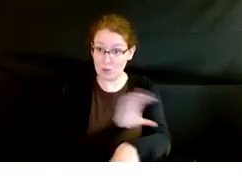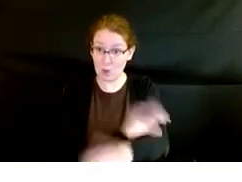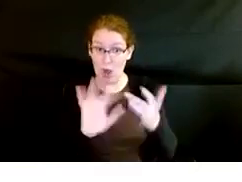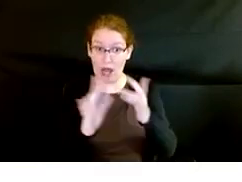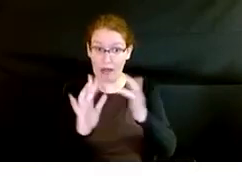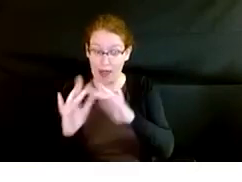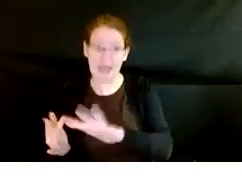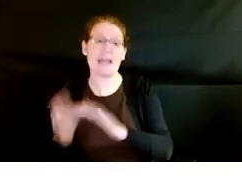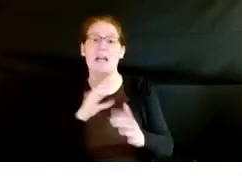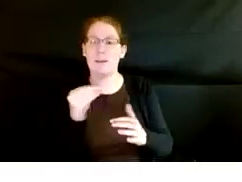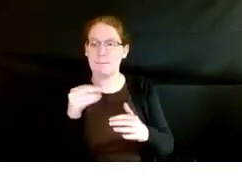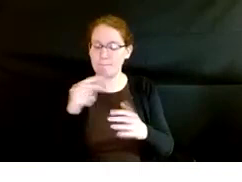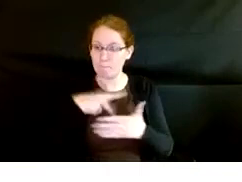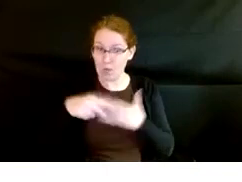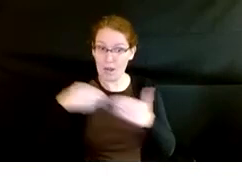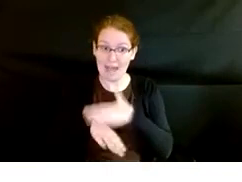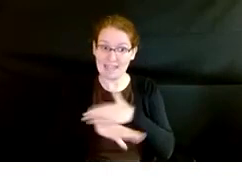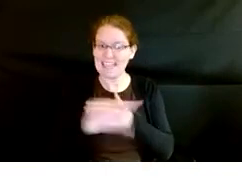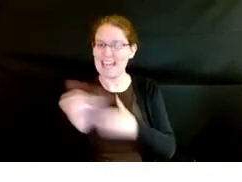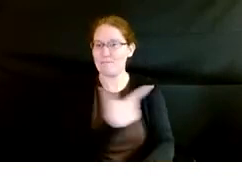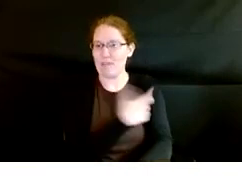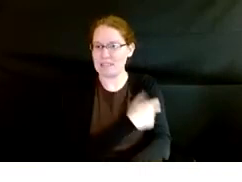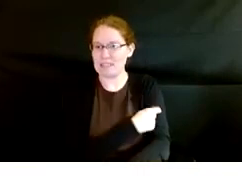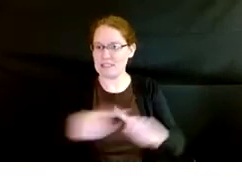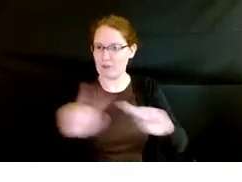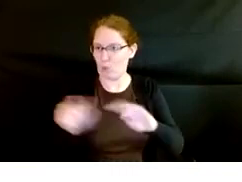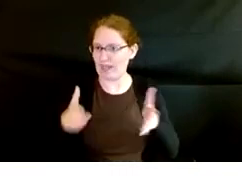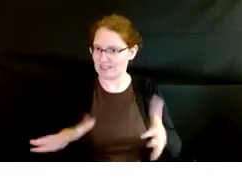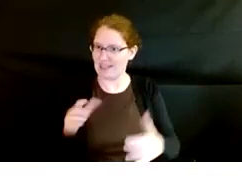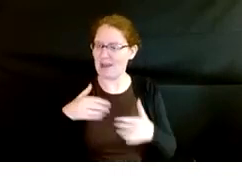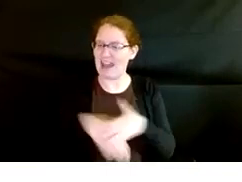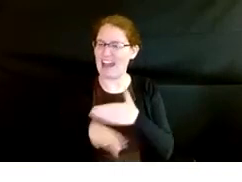and multiple ways to, to access uh vaccines and accommodate people